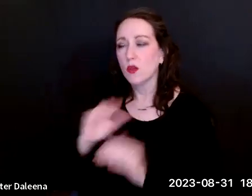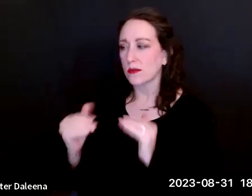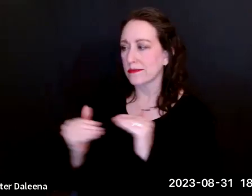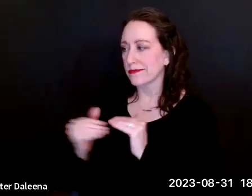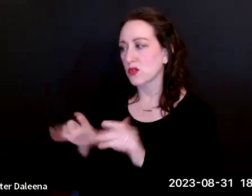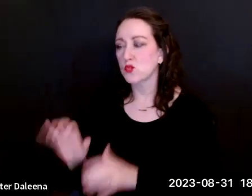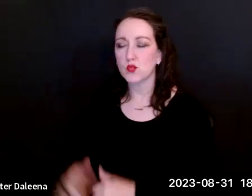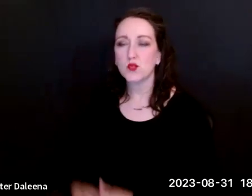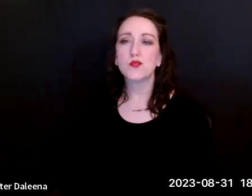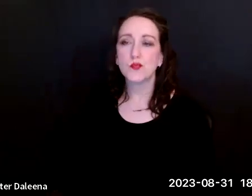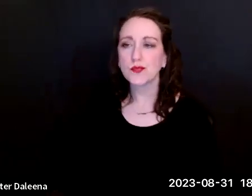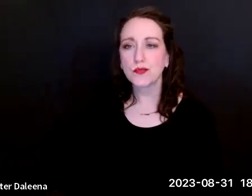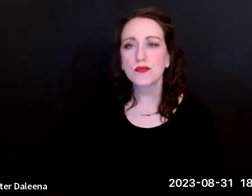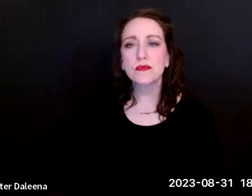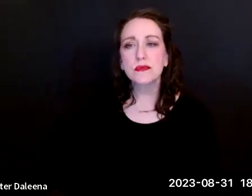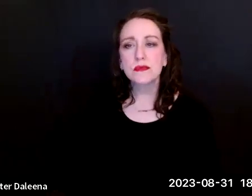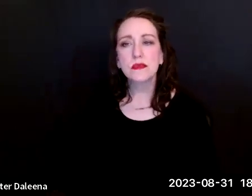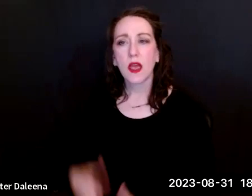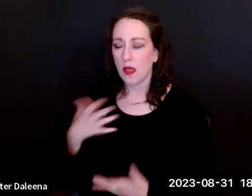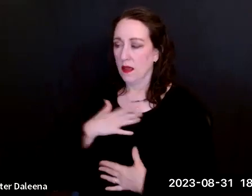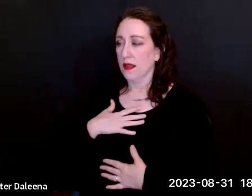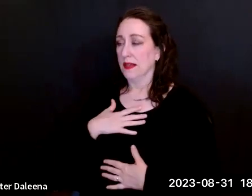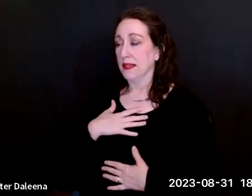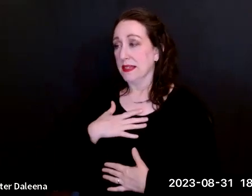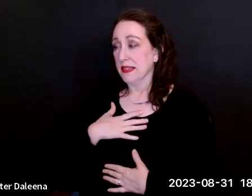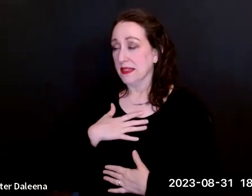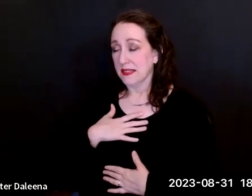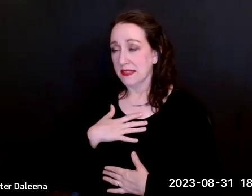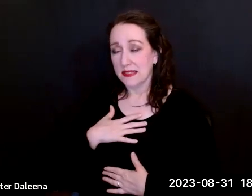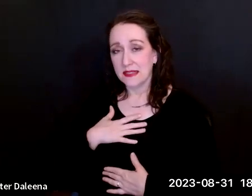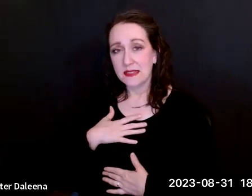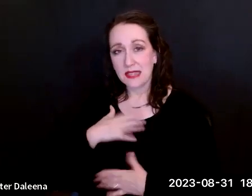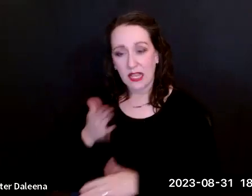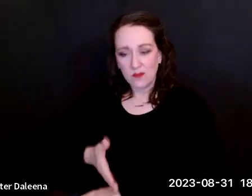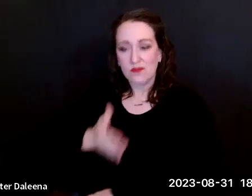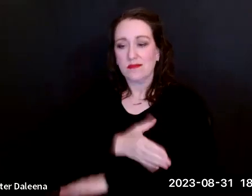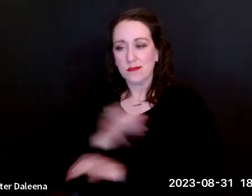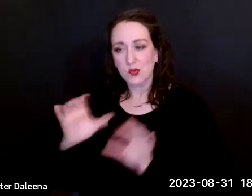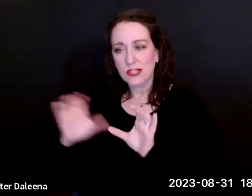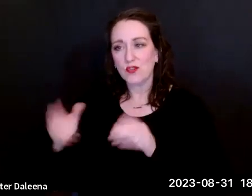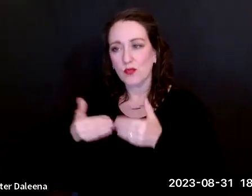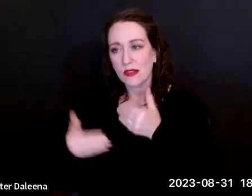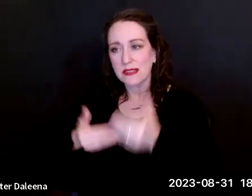I am particularly taken with the improvements to the credentialing process and the out of the box